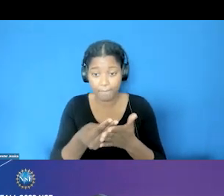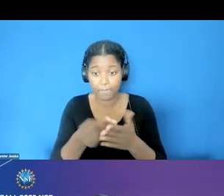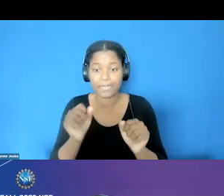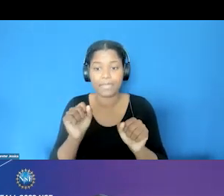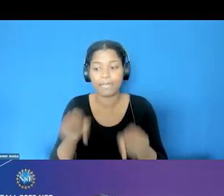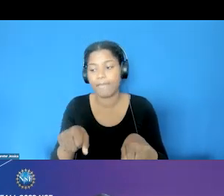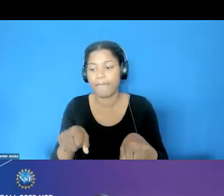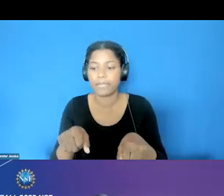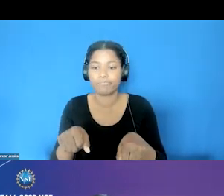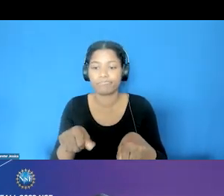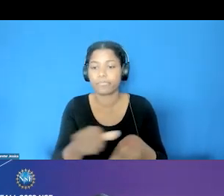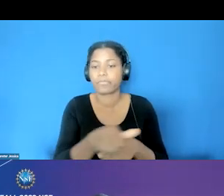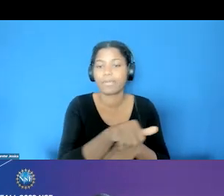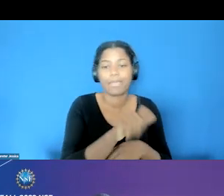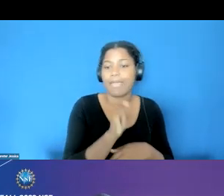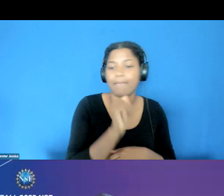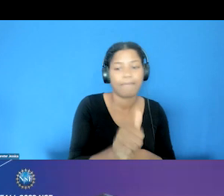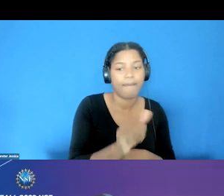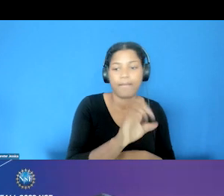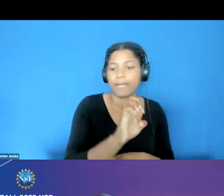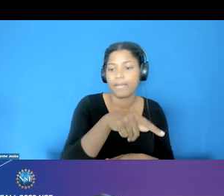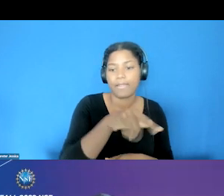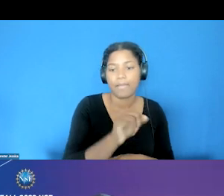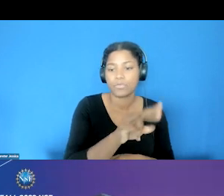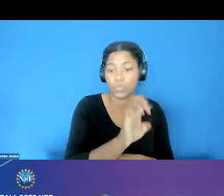from that EPSCoR state to a non-EPSCoR state.